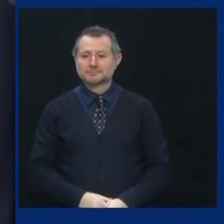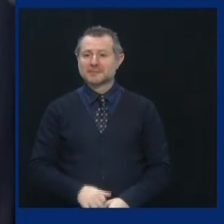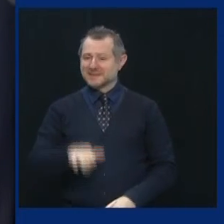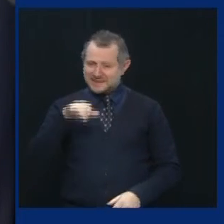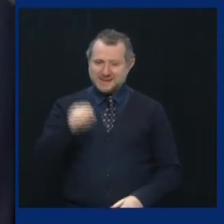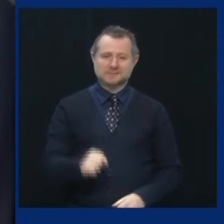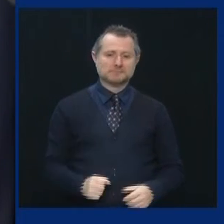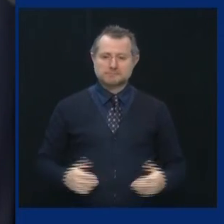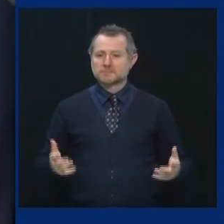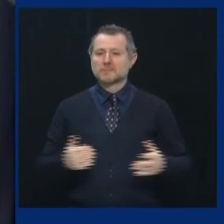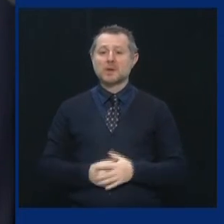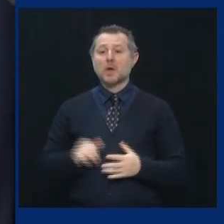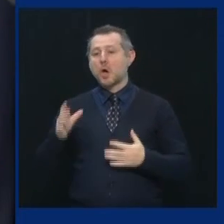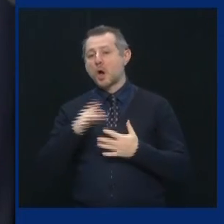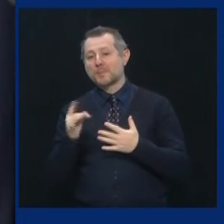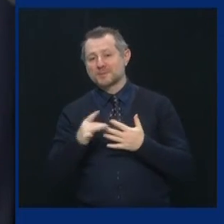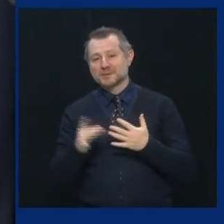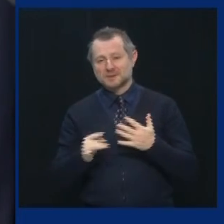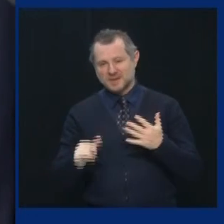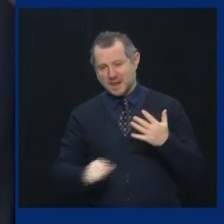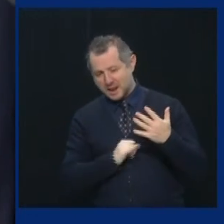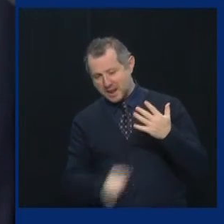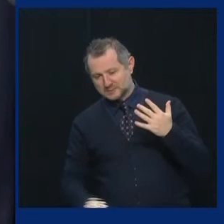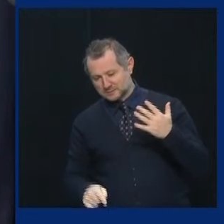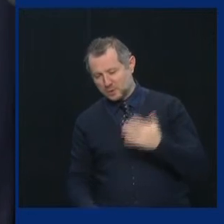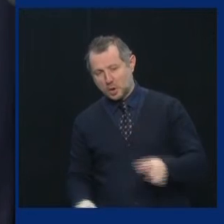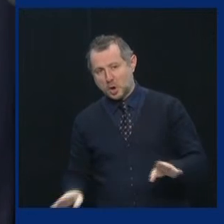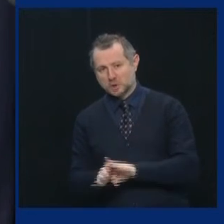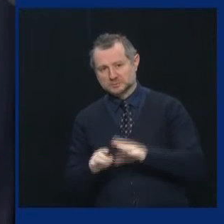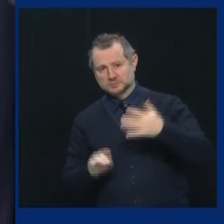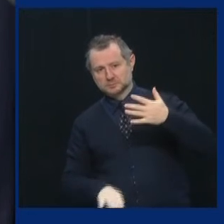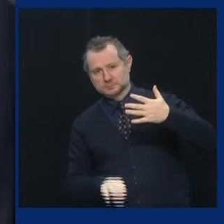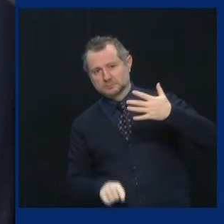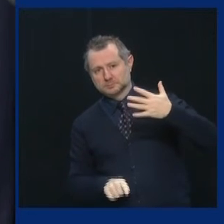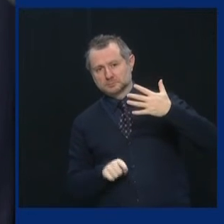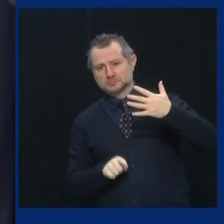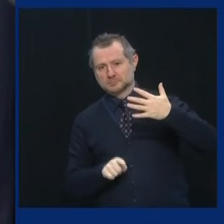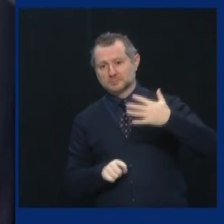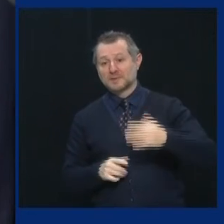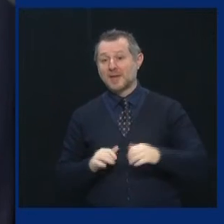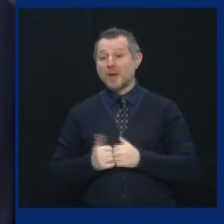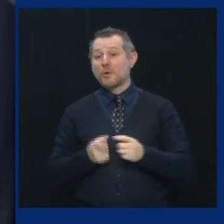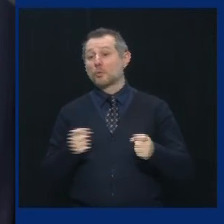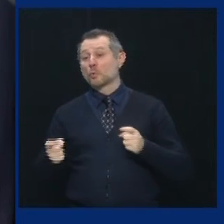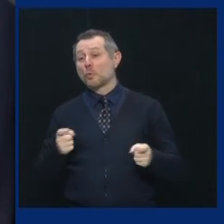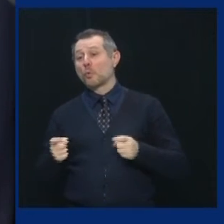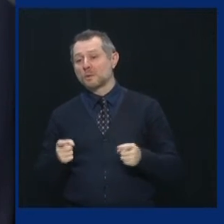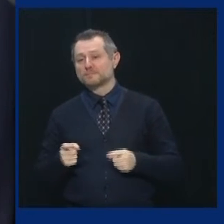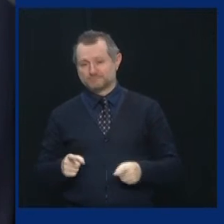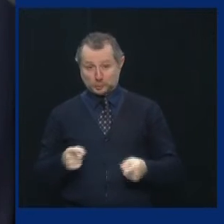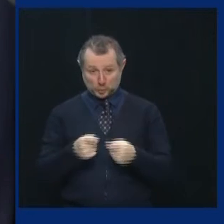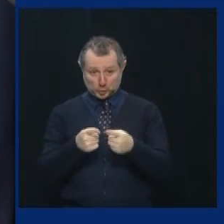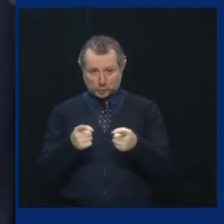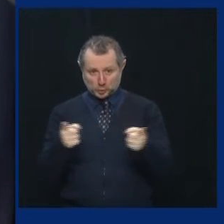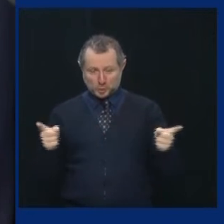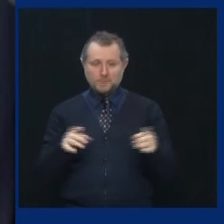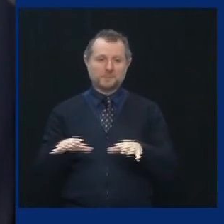THAT'S TERRIBLE. IT IS TERRIBLE. IT IS.